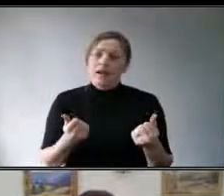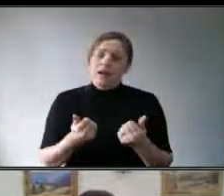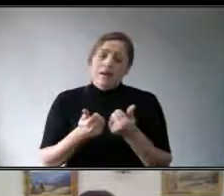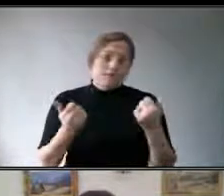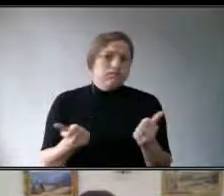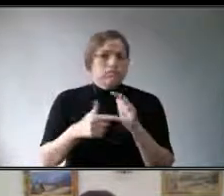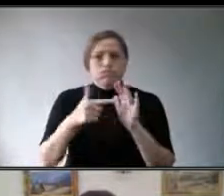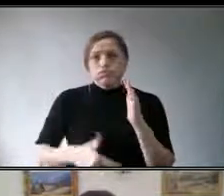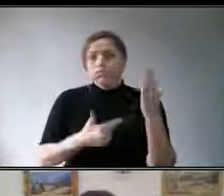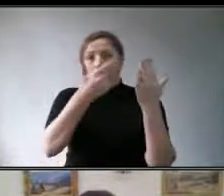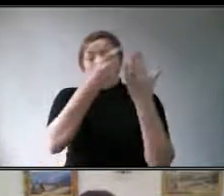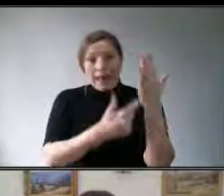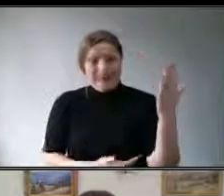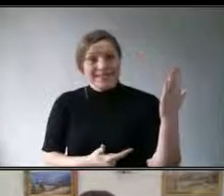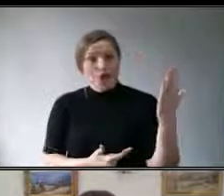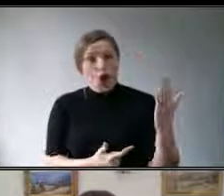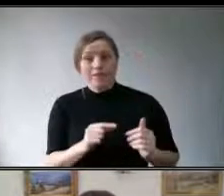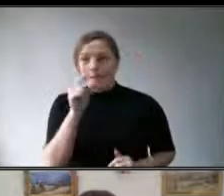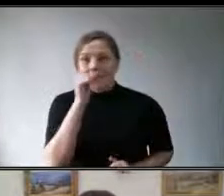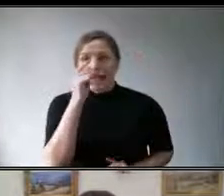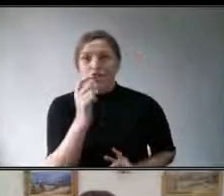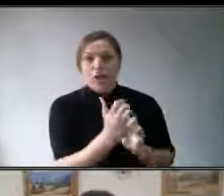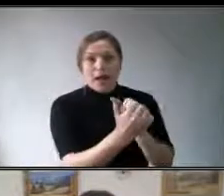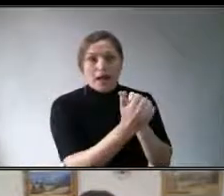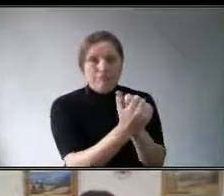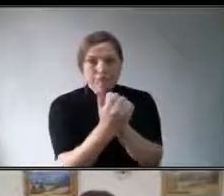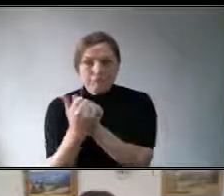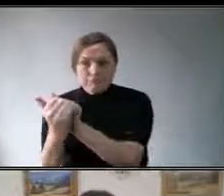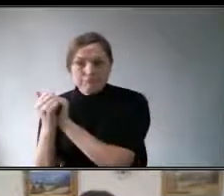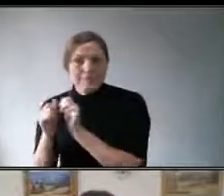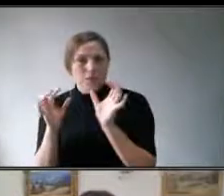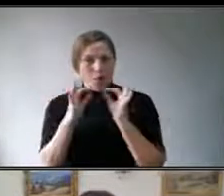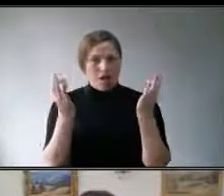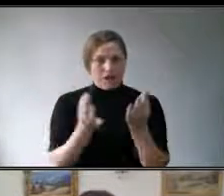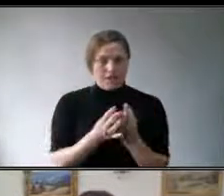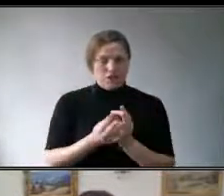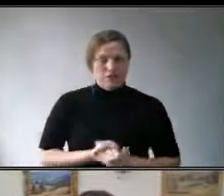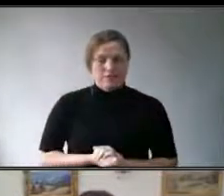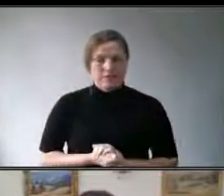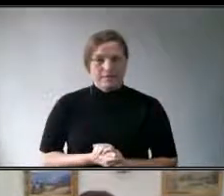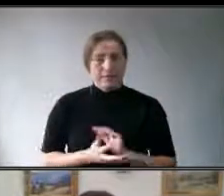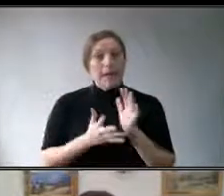potential partner host organizations that interns can choose to work with